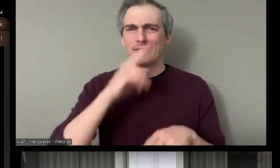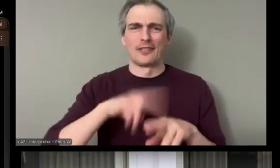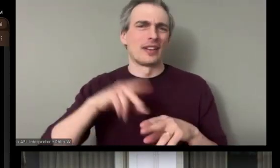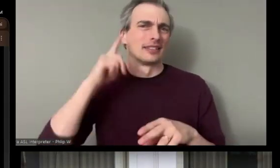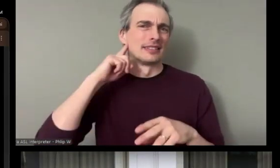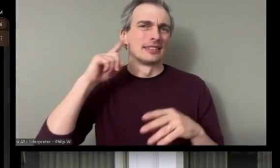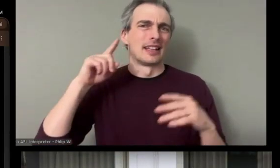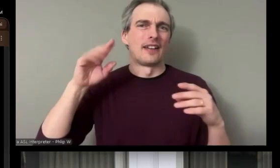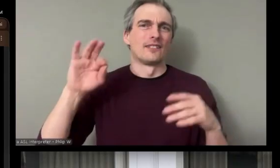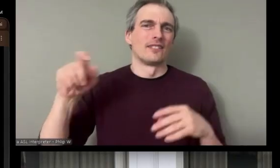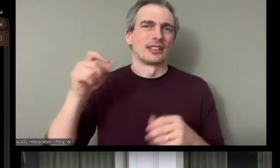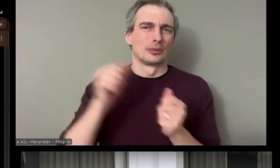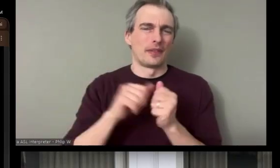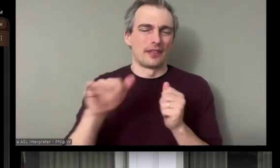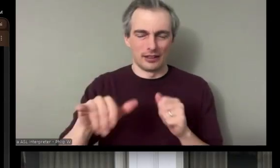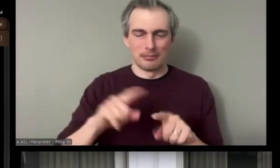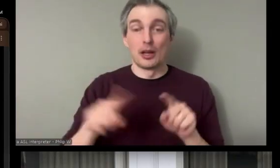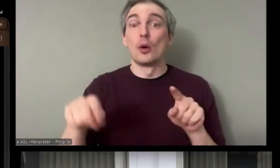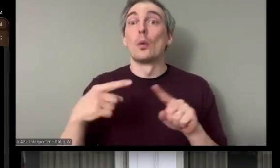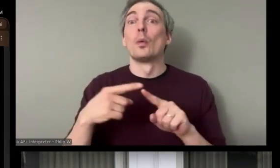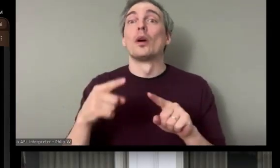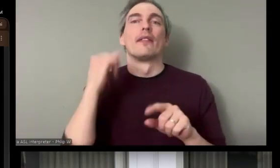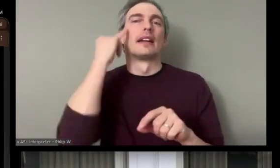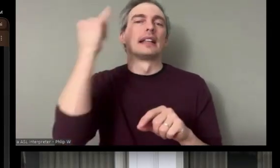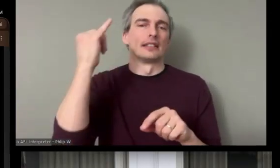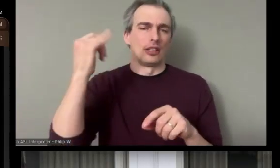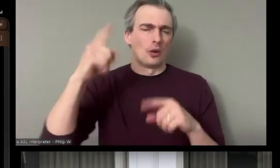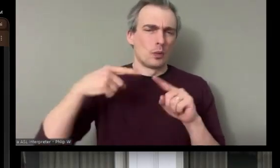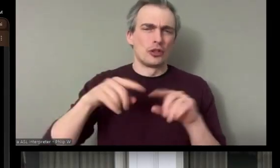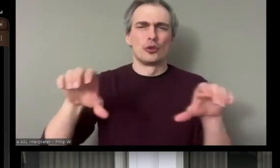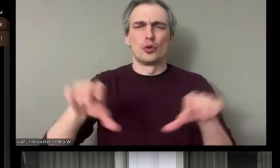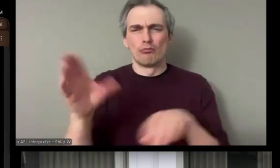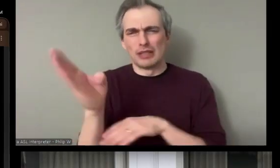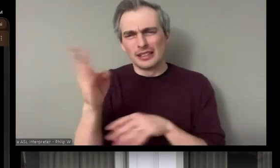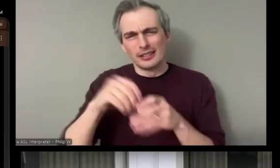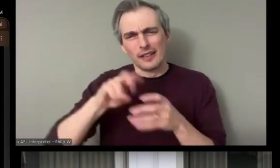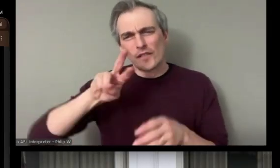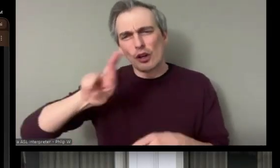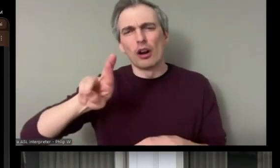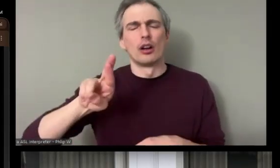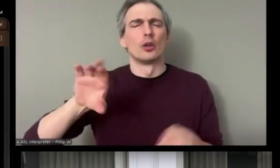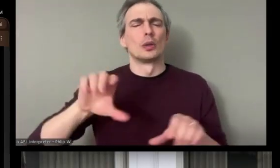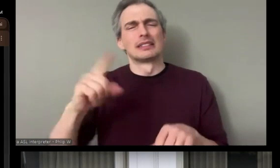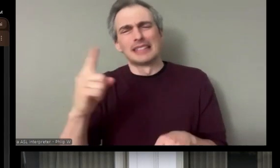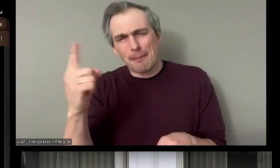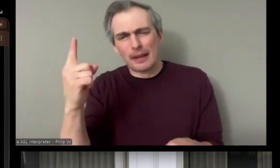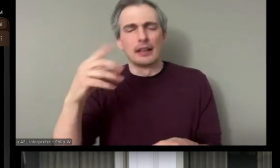in VR, you do something in VR. If you're just showing slides, and it's like... You're going through a slide